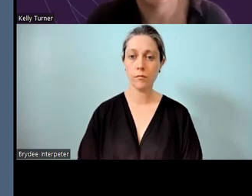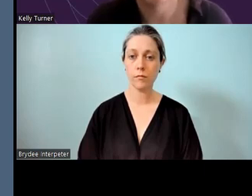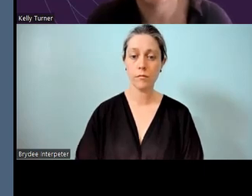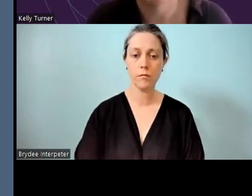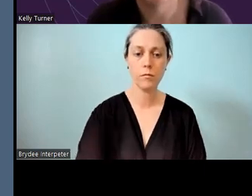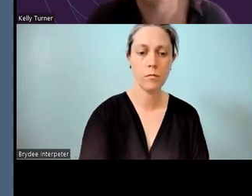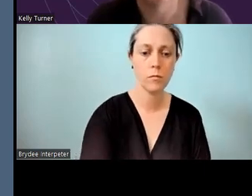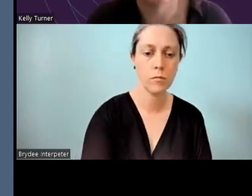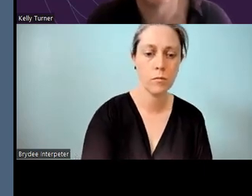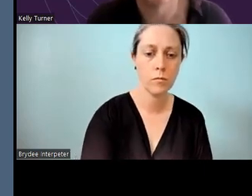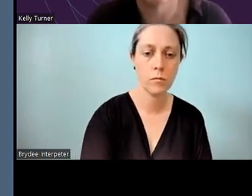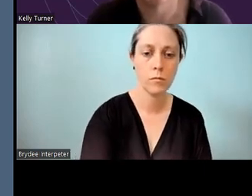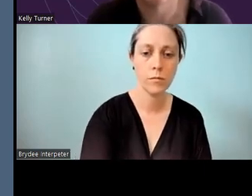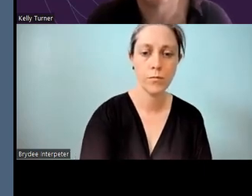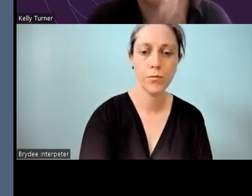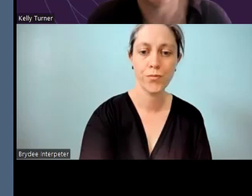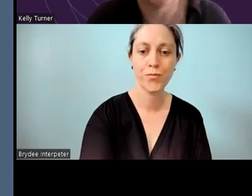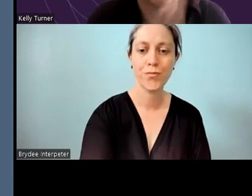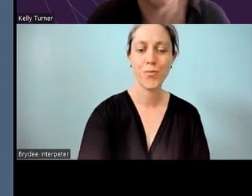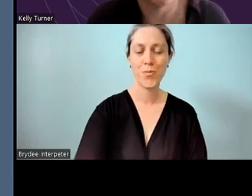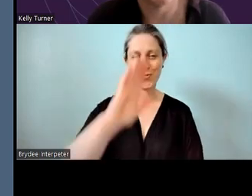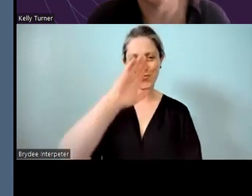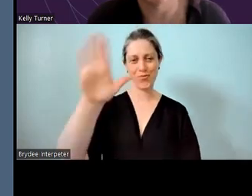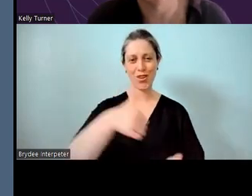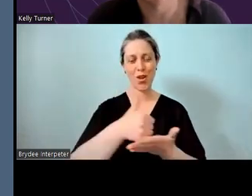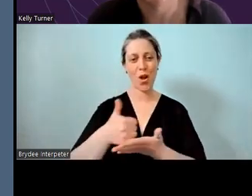Hopefully everyone's made it back safely from their breakout spaces.